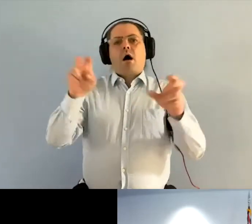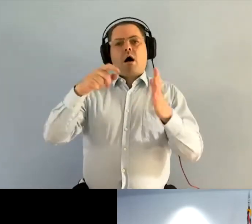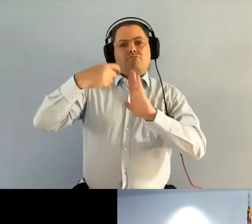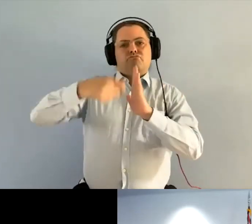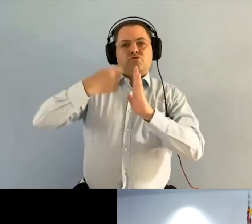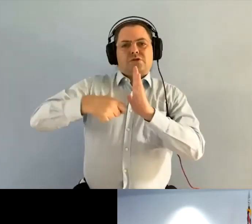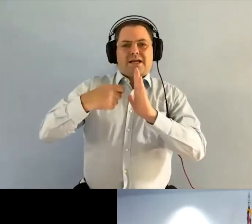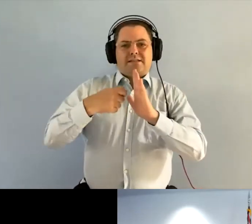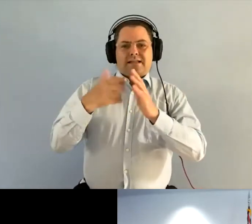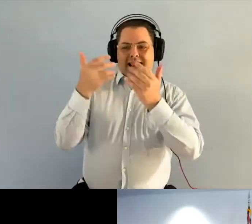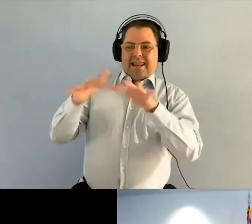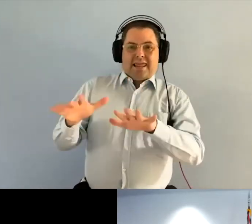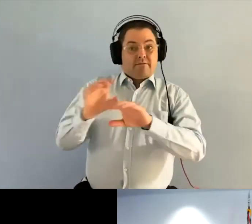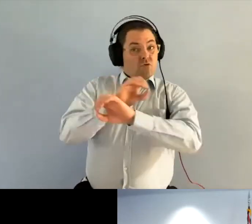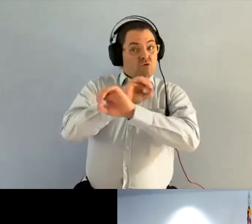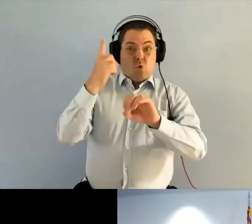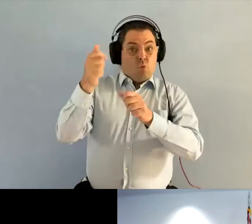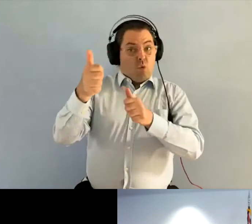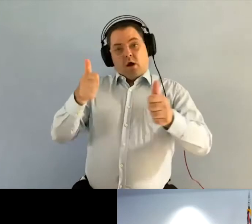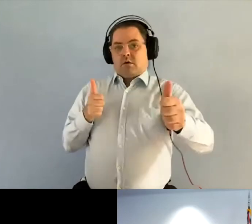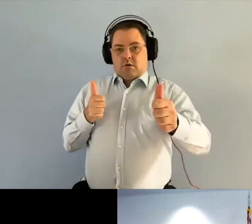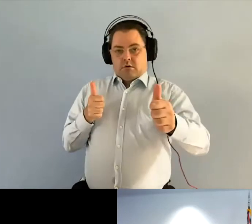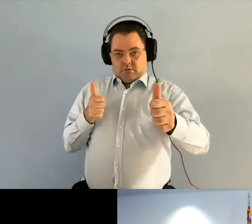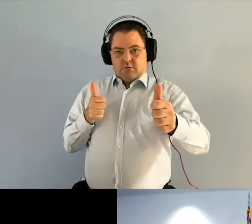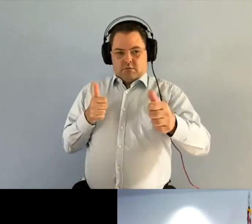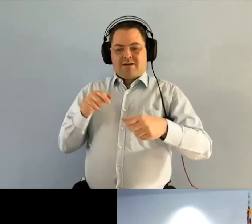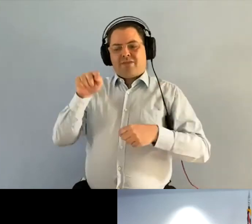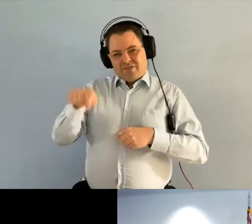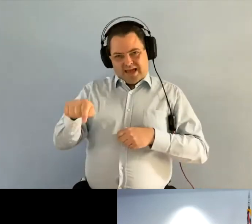has been made possible with financial support and contribution of the leave